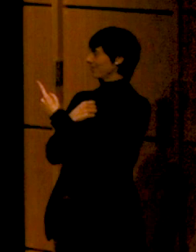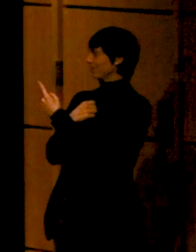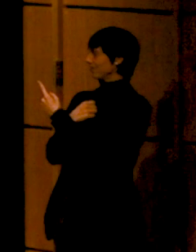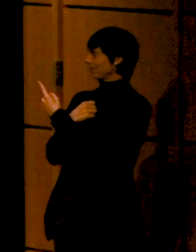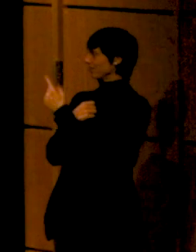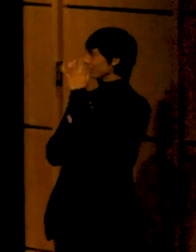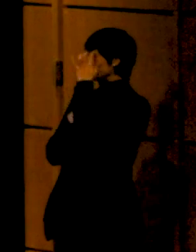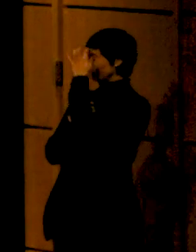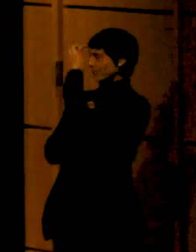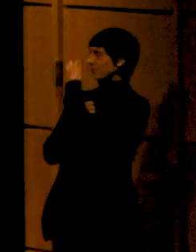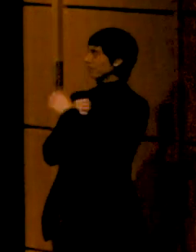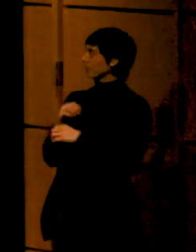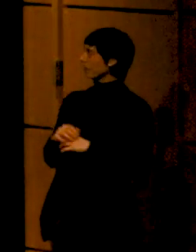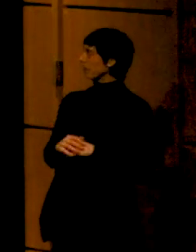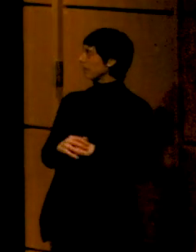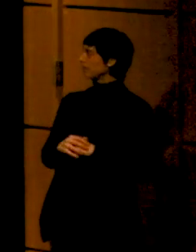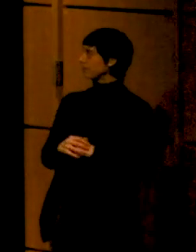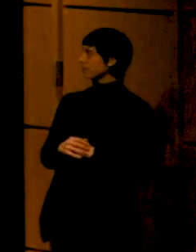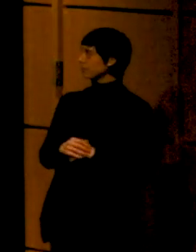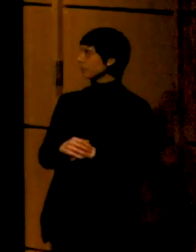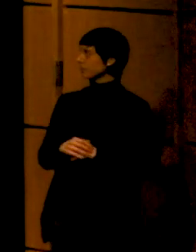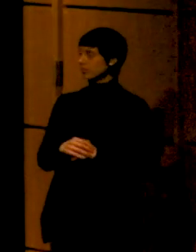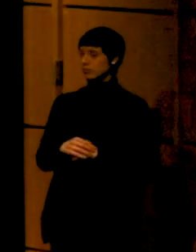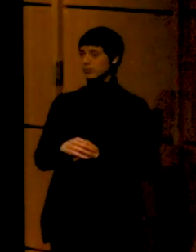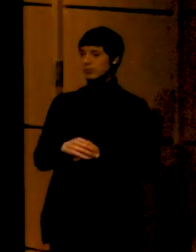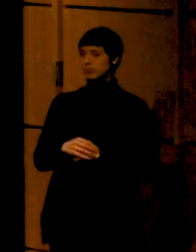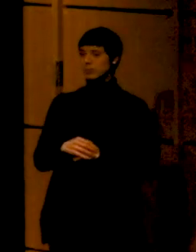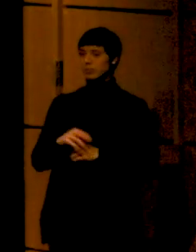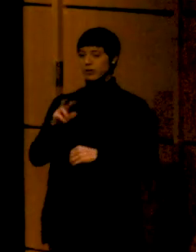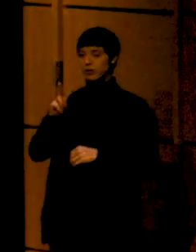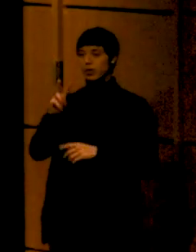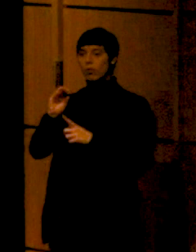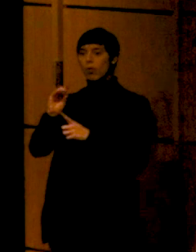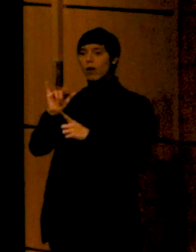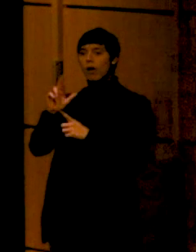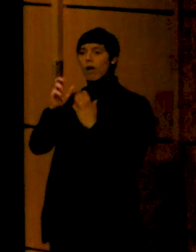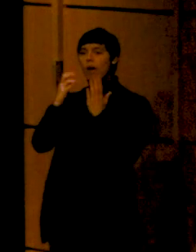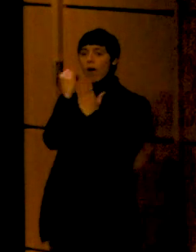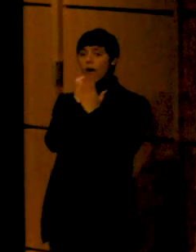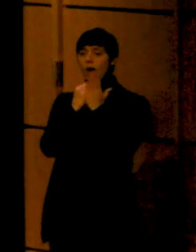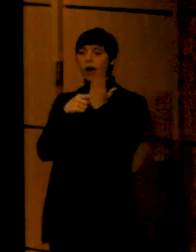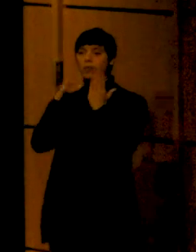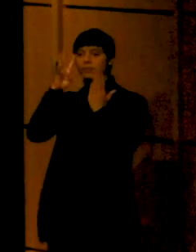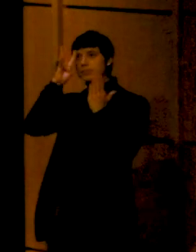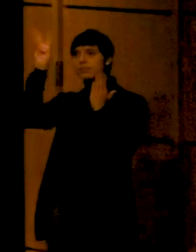Here you see Volaire creating a scene whereby people are fleeing the mountain across the Maddalena Bridge.